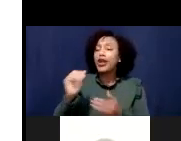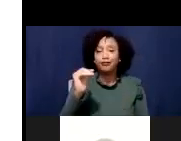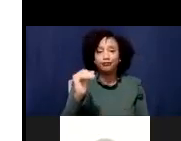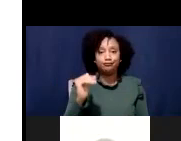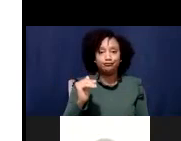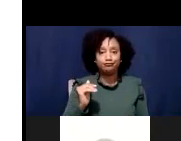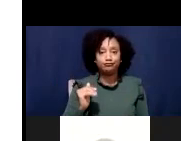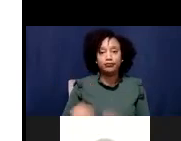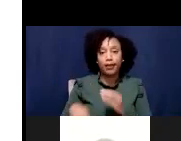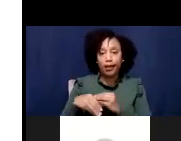for your project.